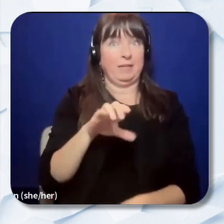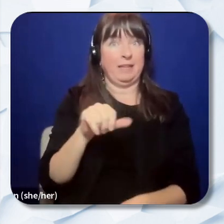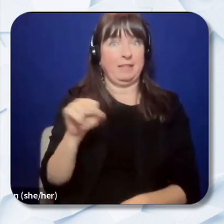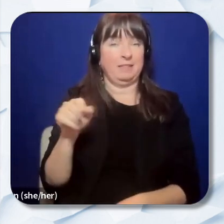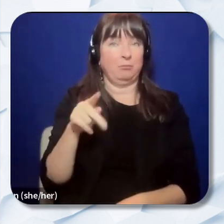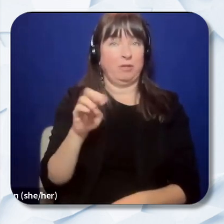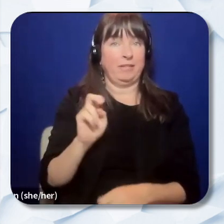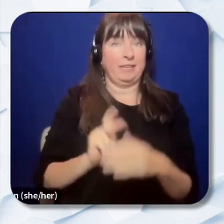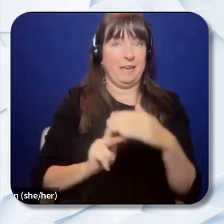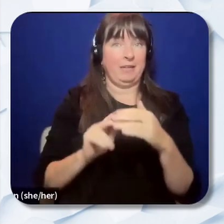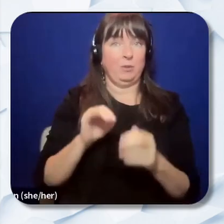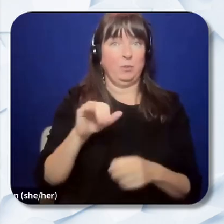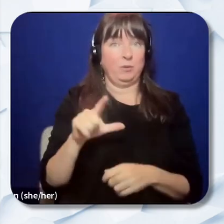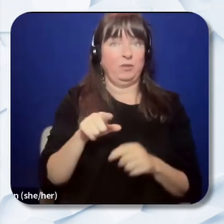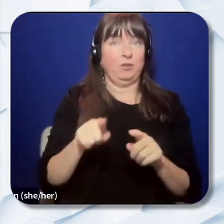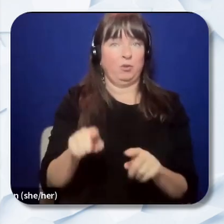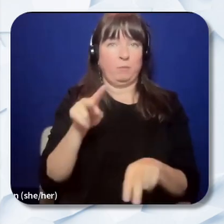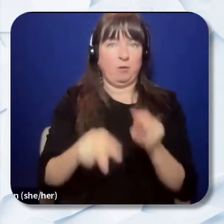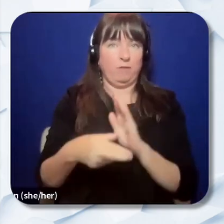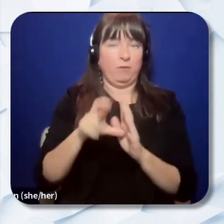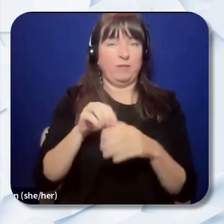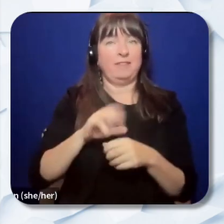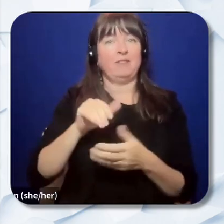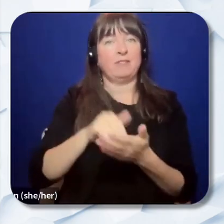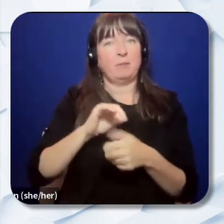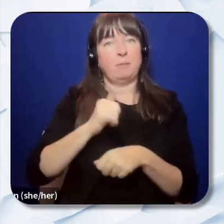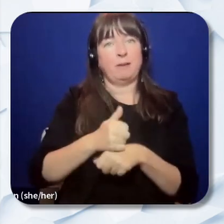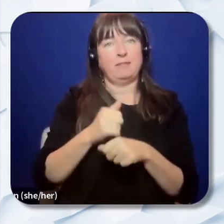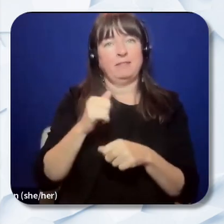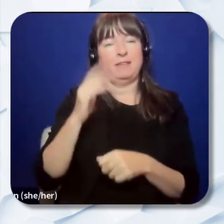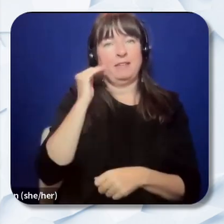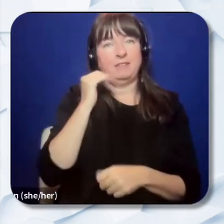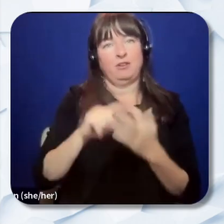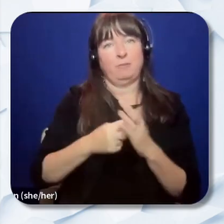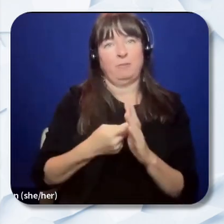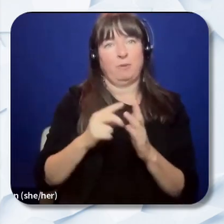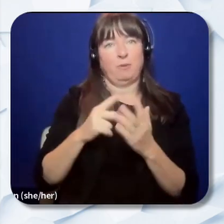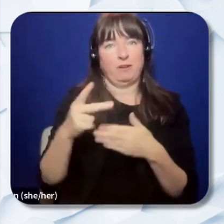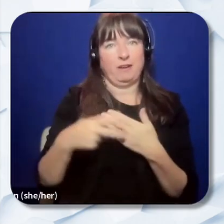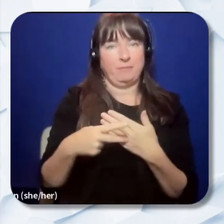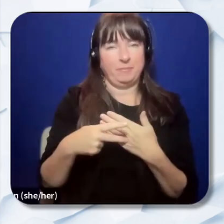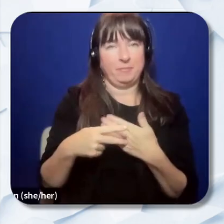during monitoring reviews in their center-based Head Start program. Although the implementation